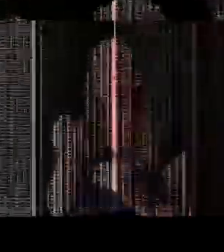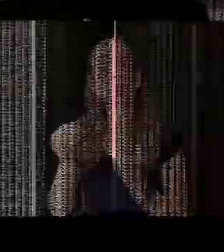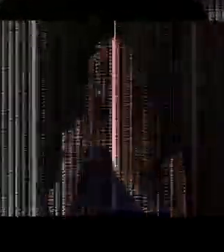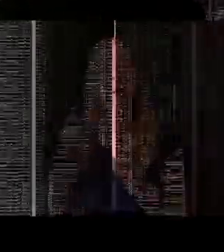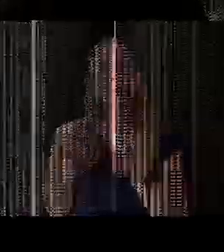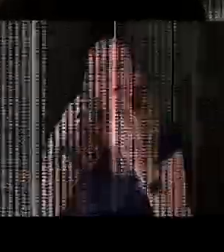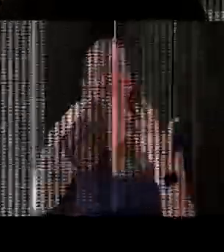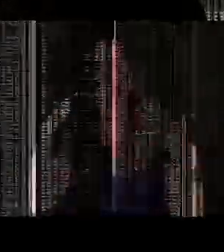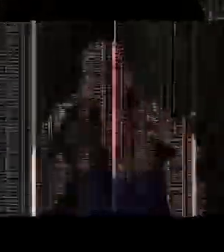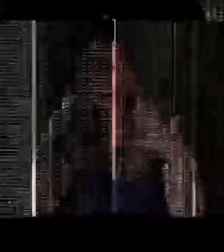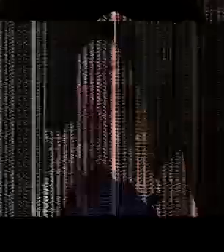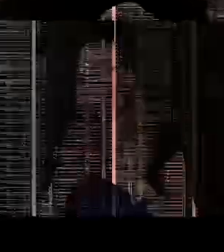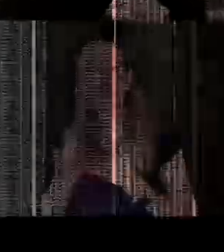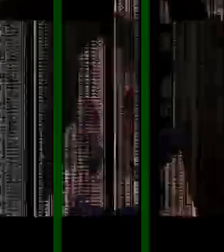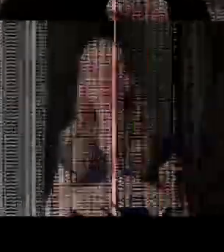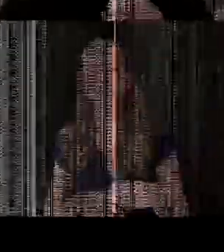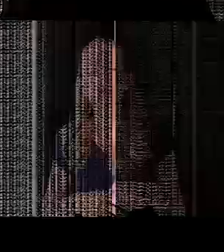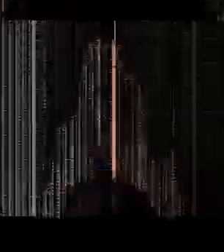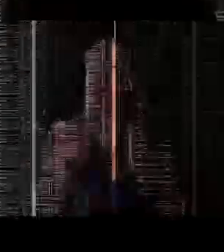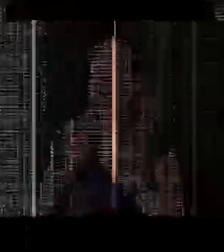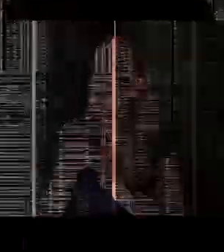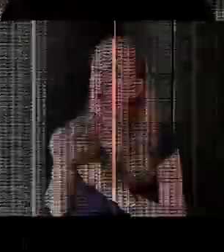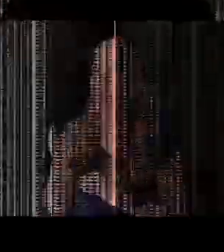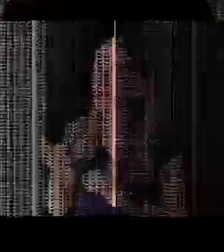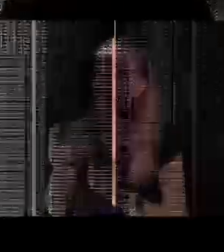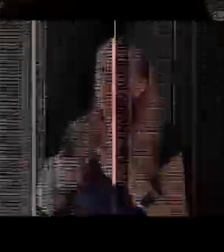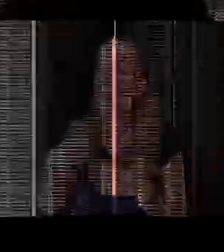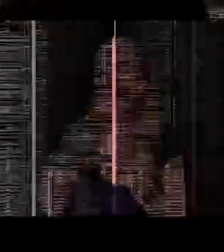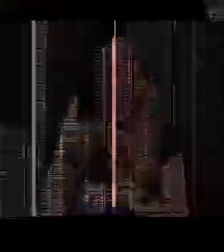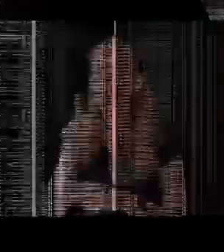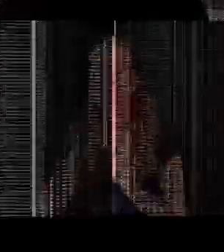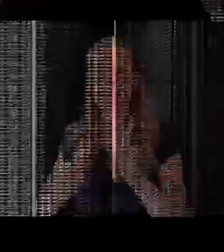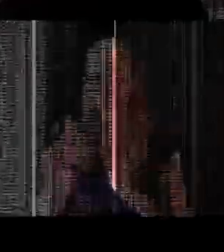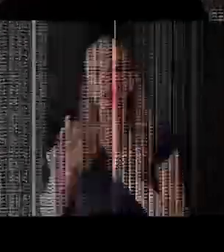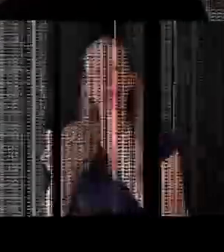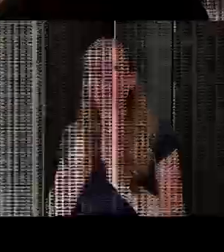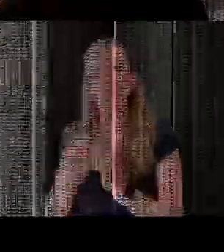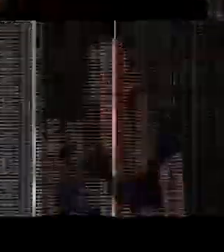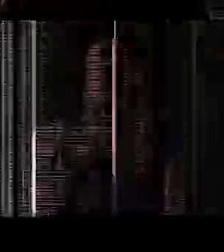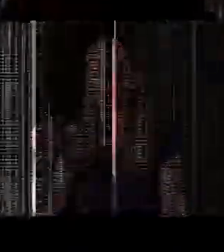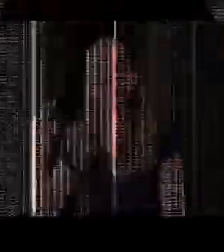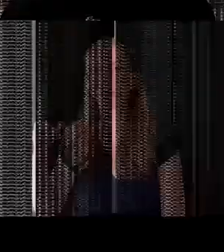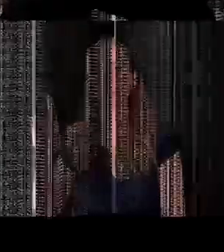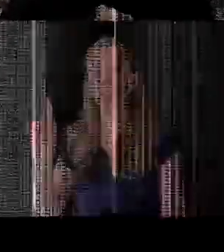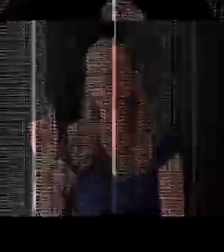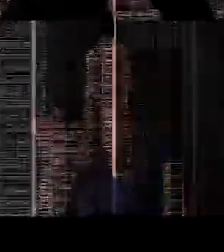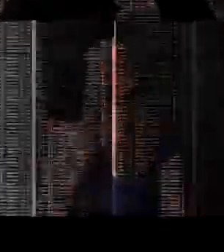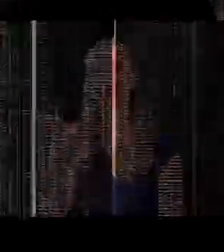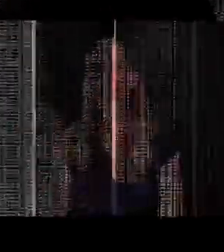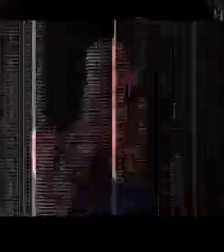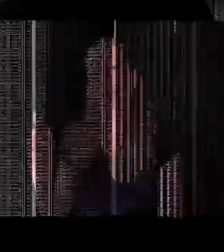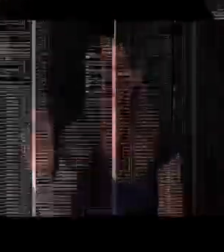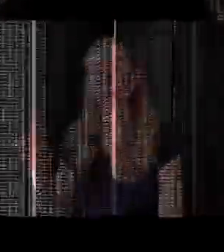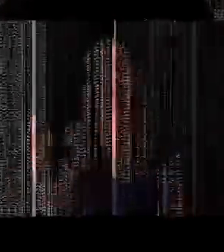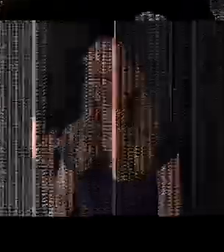pages. And how they are problems for folks with ADHD like Ben. He points out that if